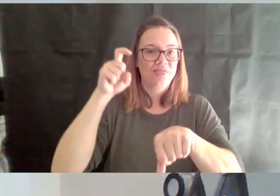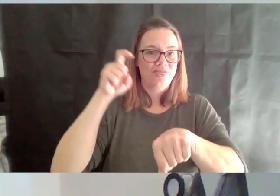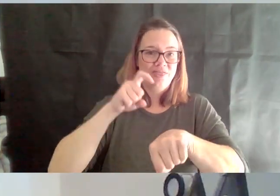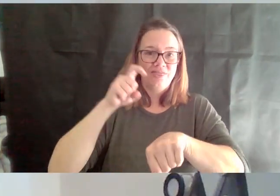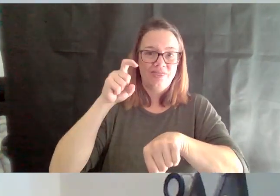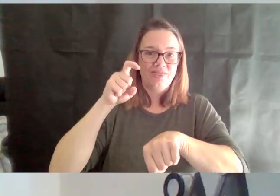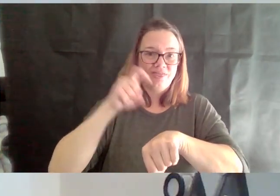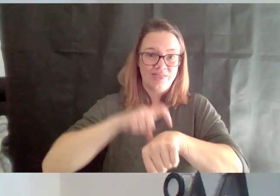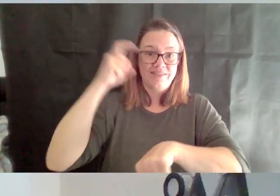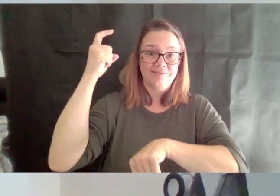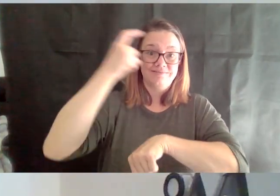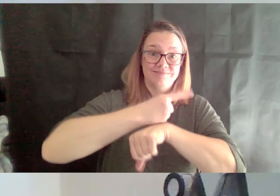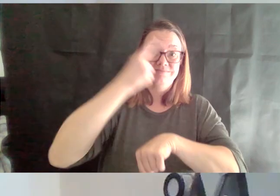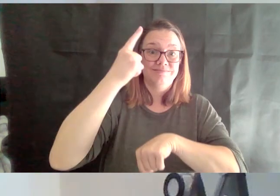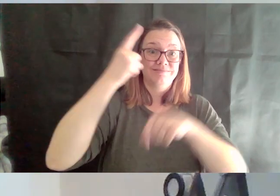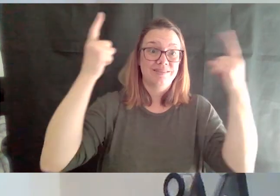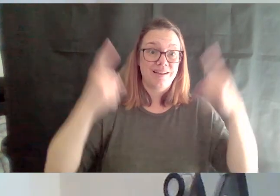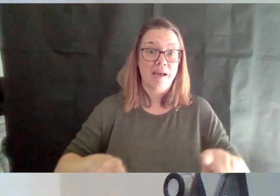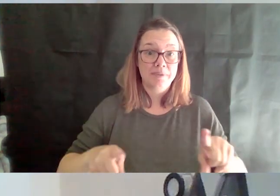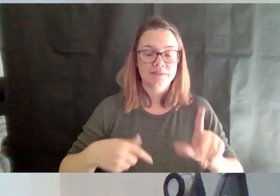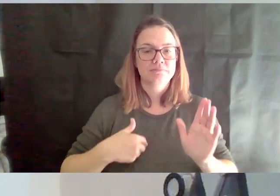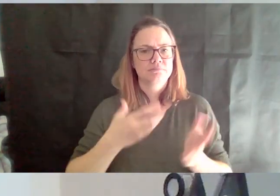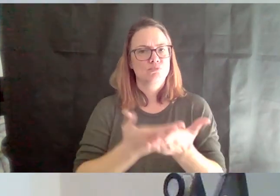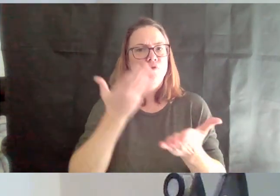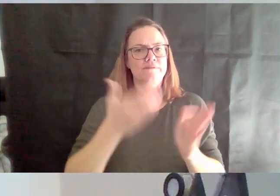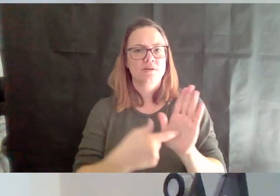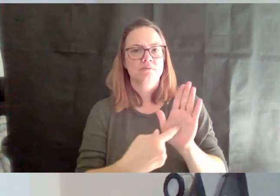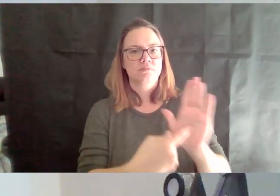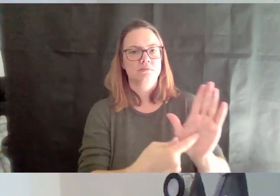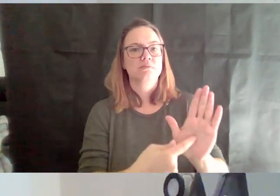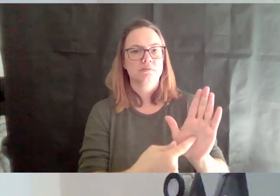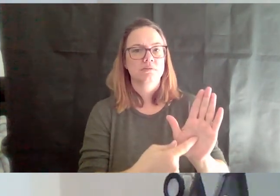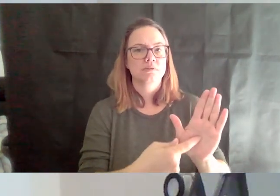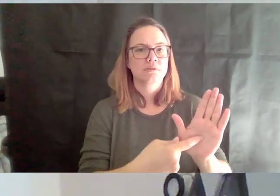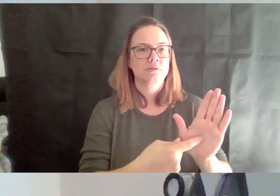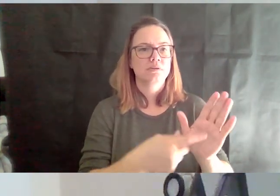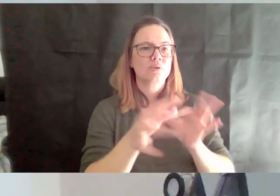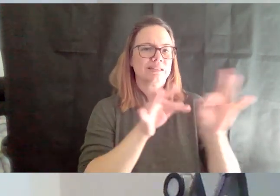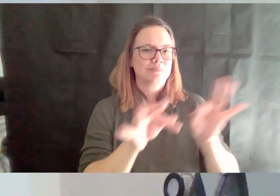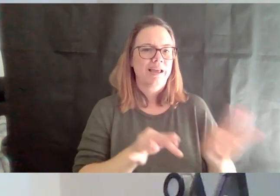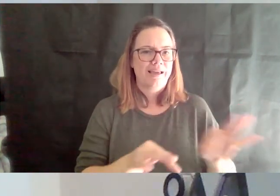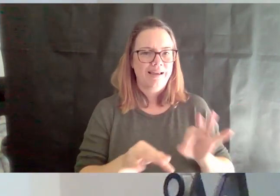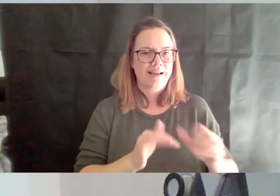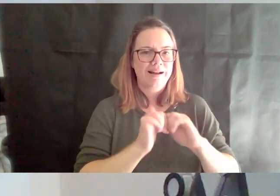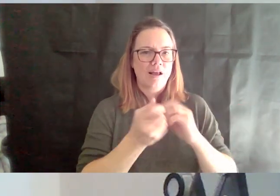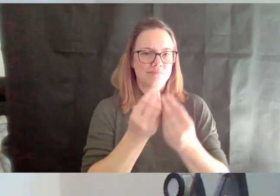Here's my proof. And you can go from there on how to reconcile that issue.